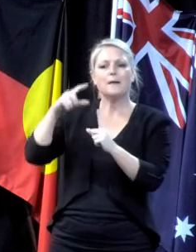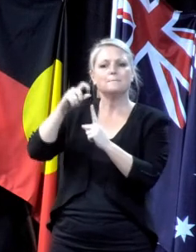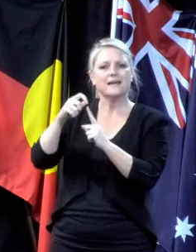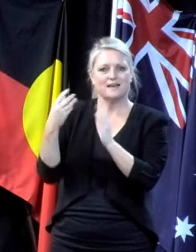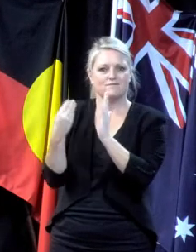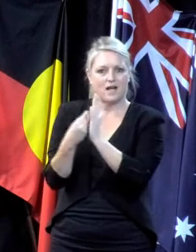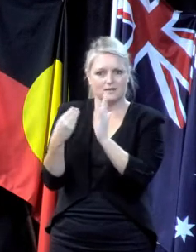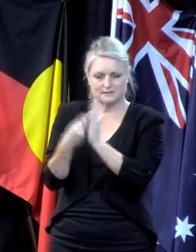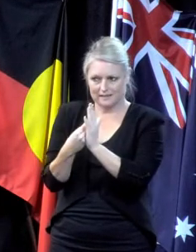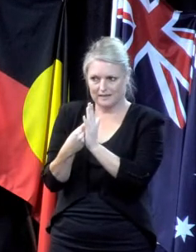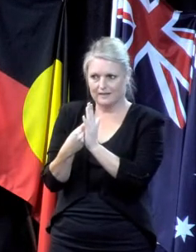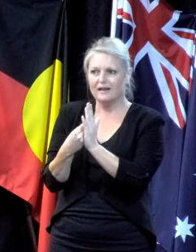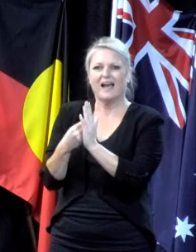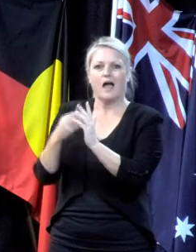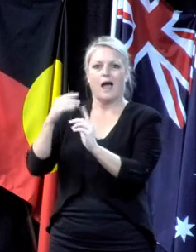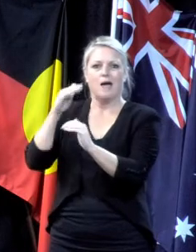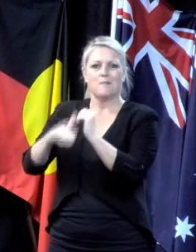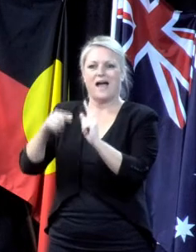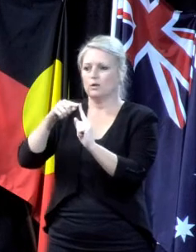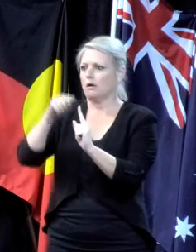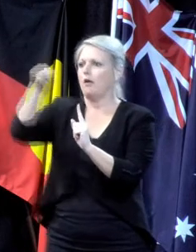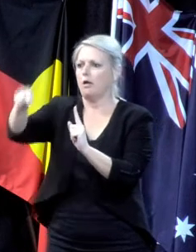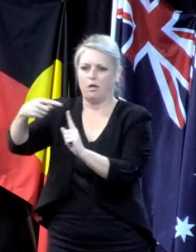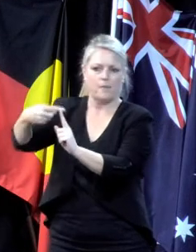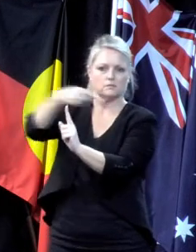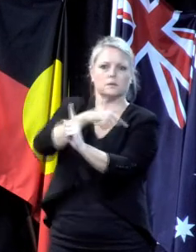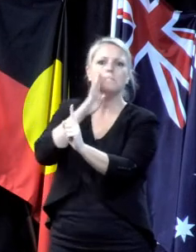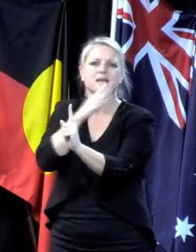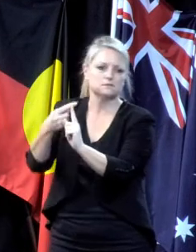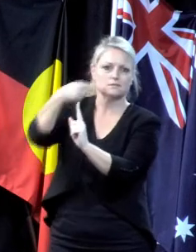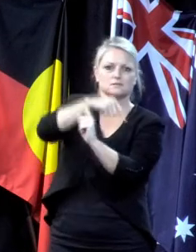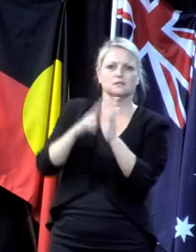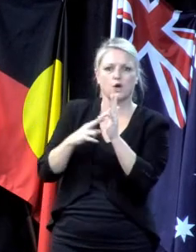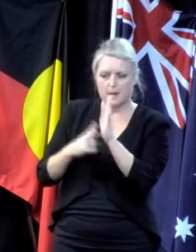So when you get a student in through – throughout the year, they – they don’t